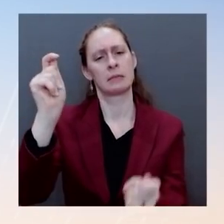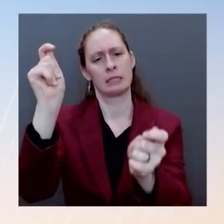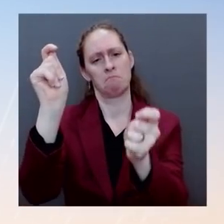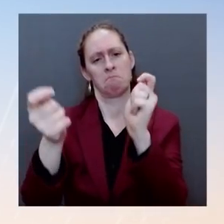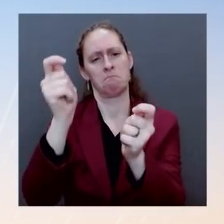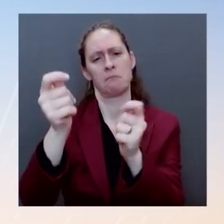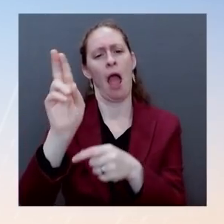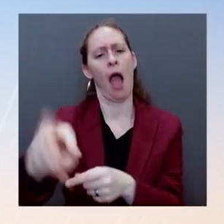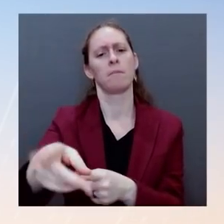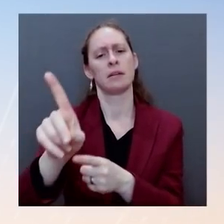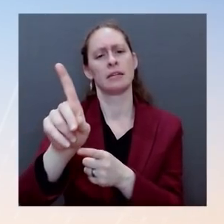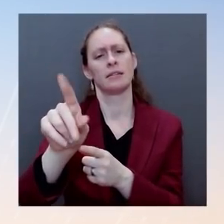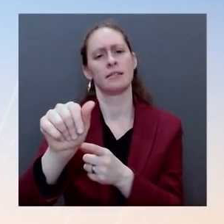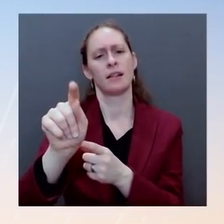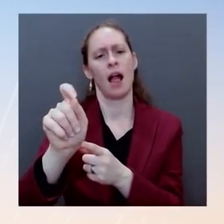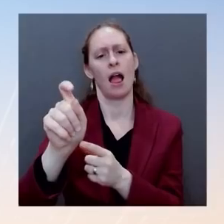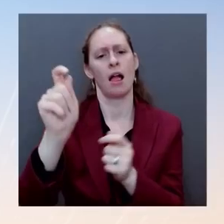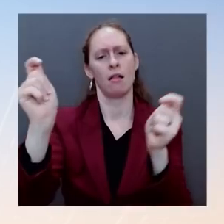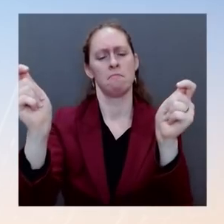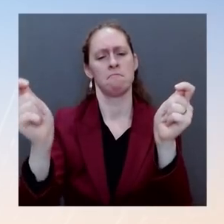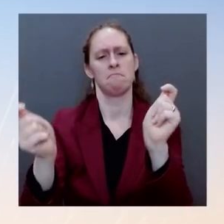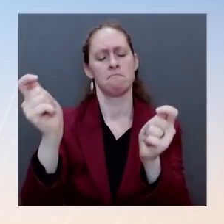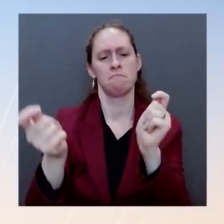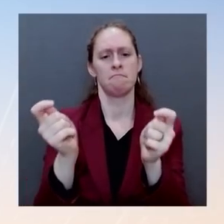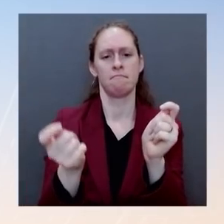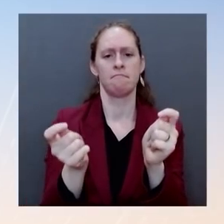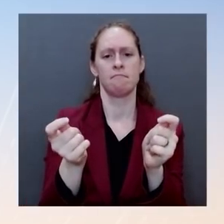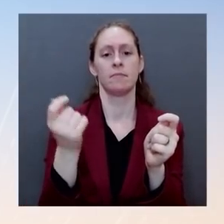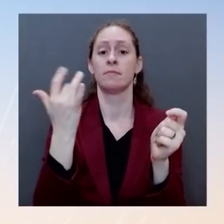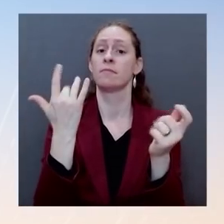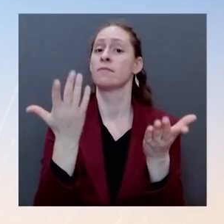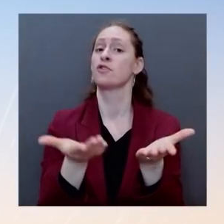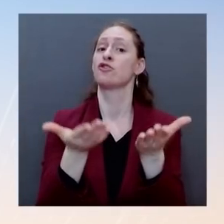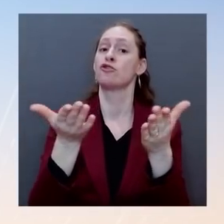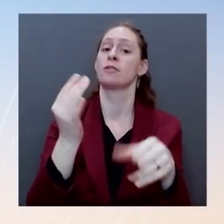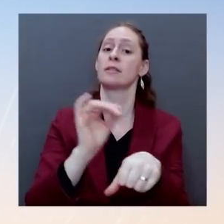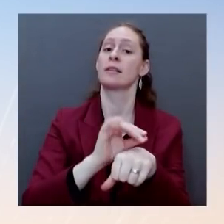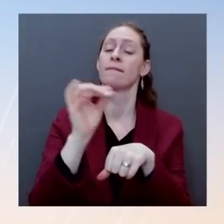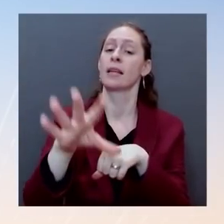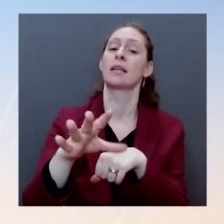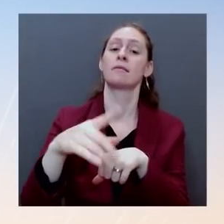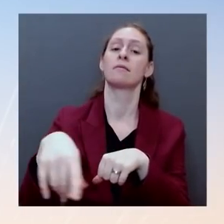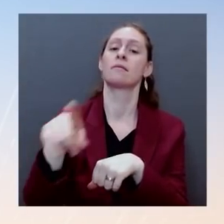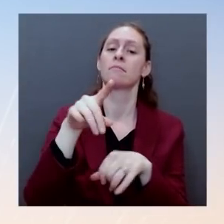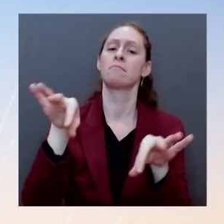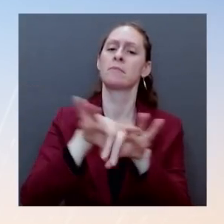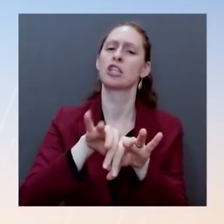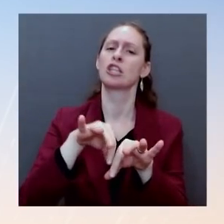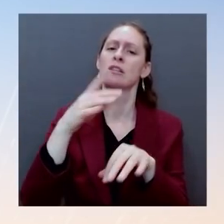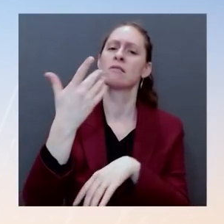But what we're trying to do is continue to be responsive to what people's needs are across the country and make sure they're getting the supplies where we need them.